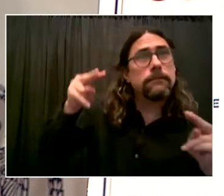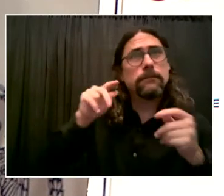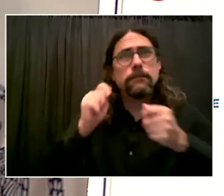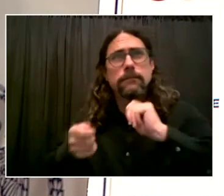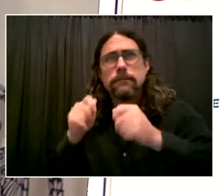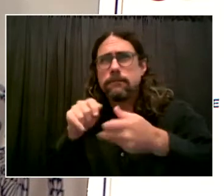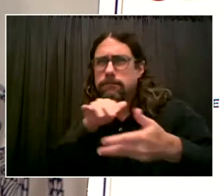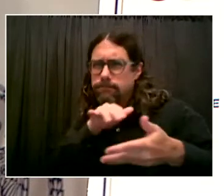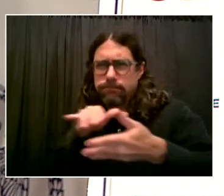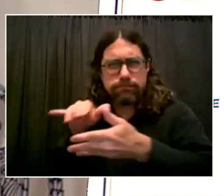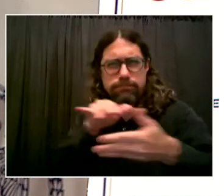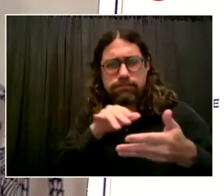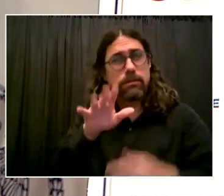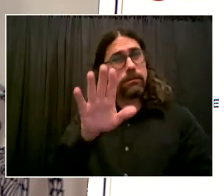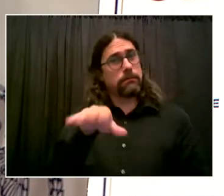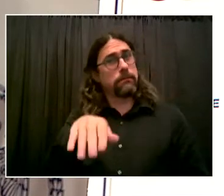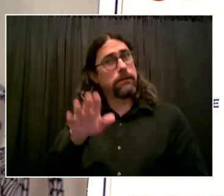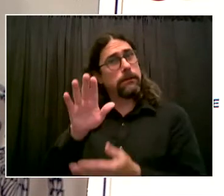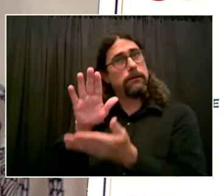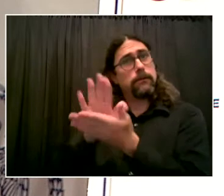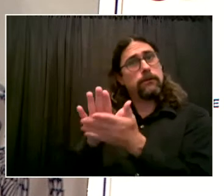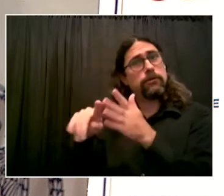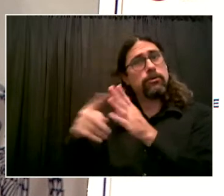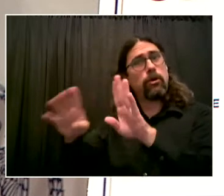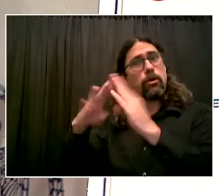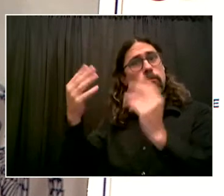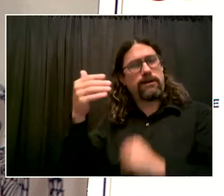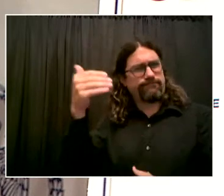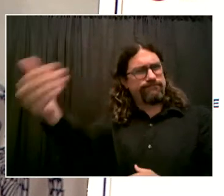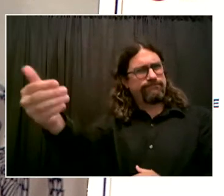WE ARE TALKING ABOUT OPENING SCA HOOL THAT'S ALMOST 2 MONTHS AWAY NOW.